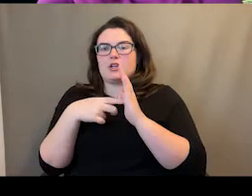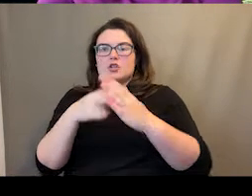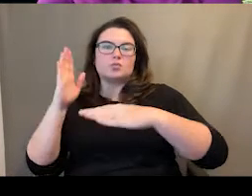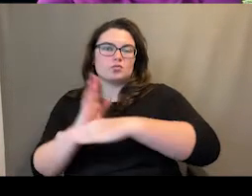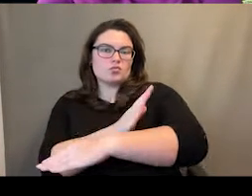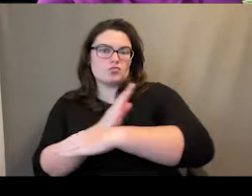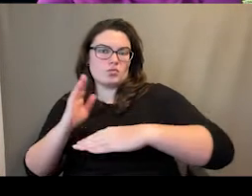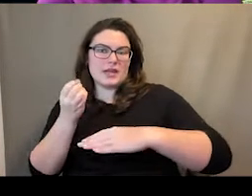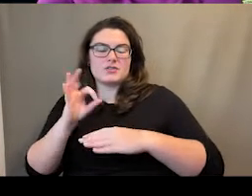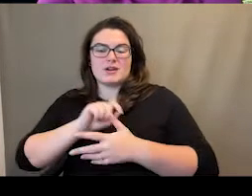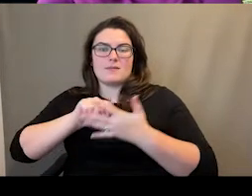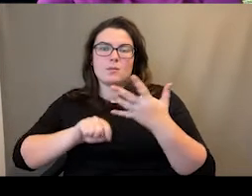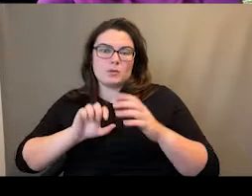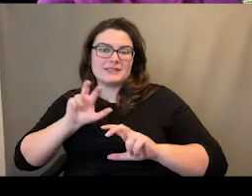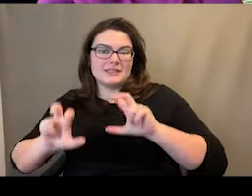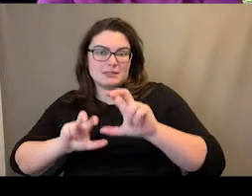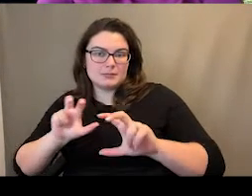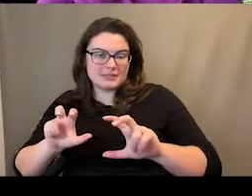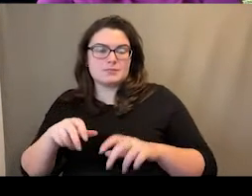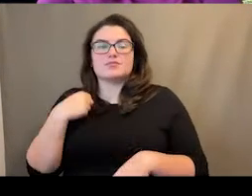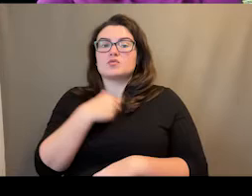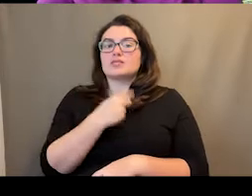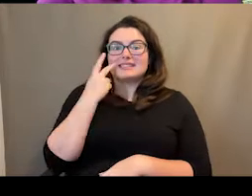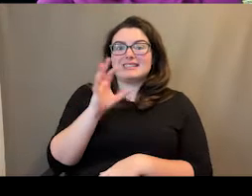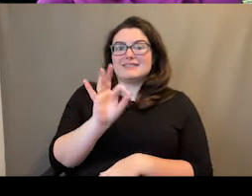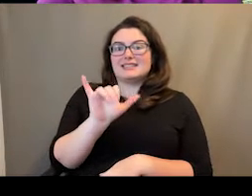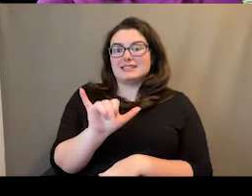those investments where we see in Fiscal year 2022,